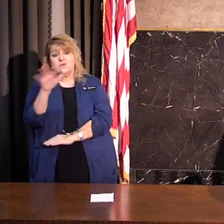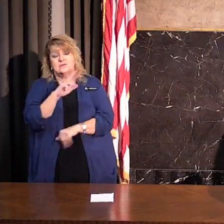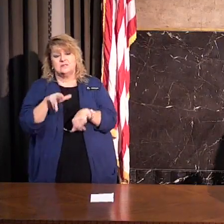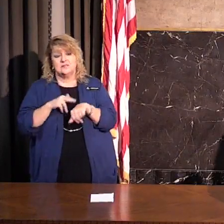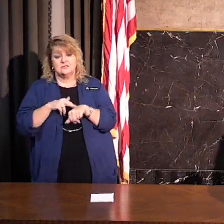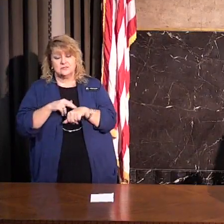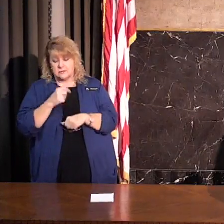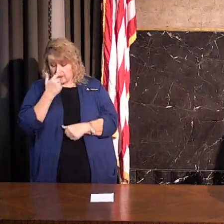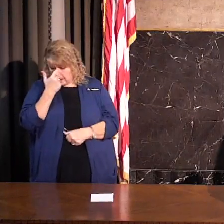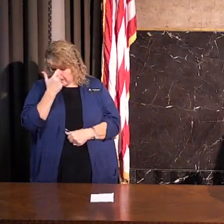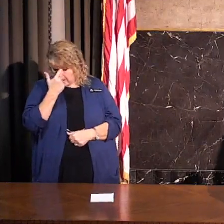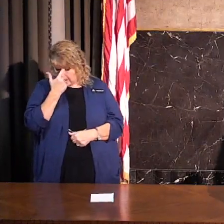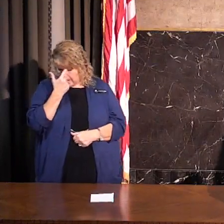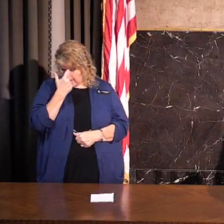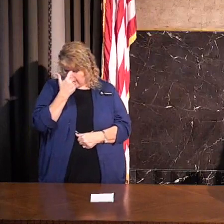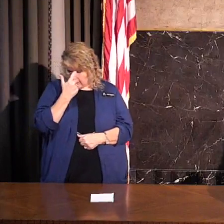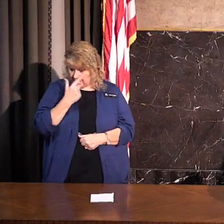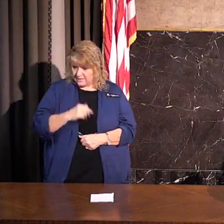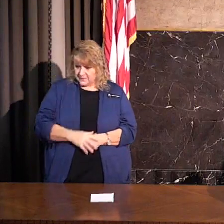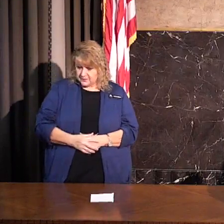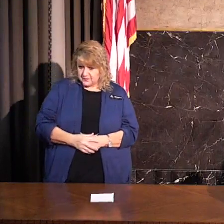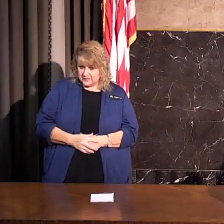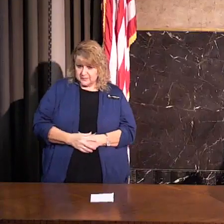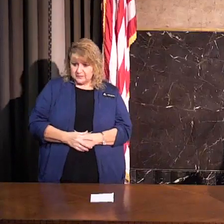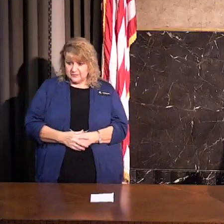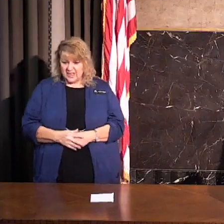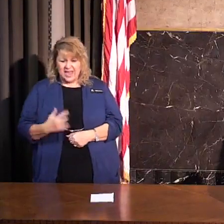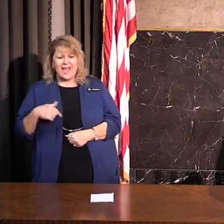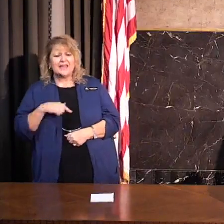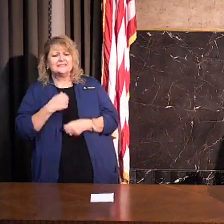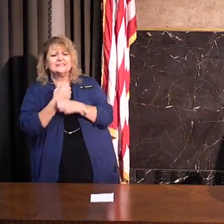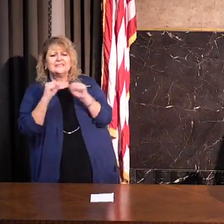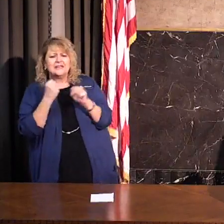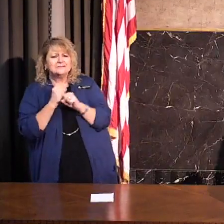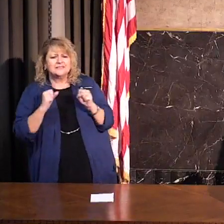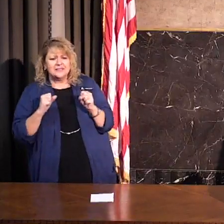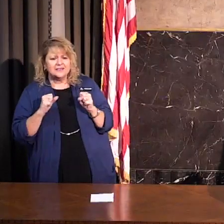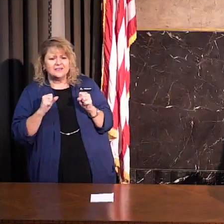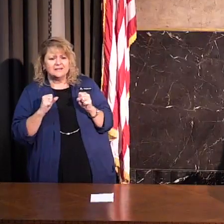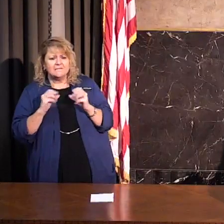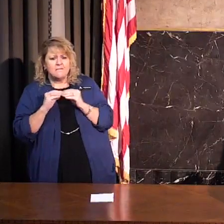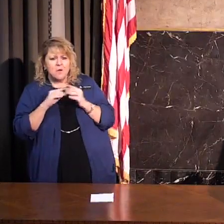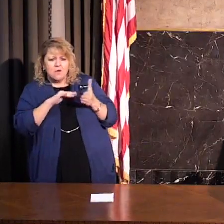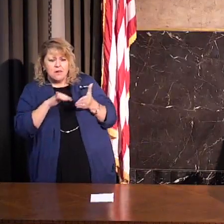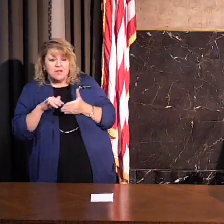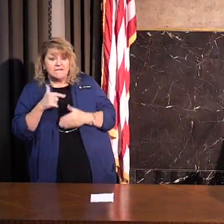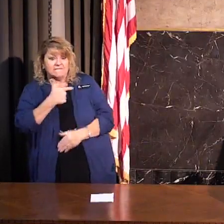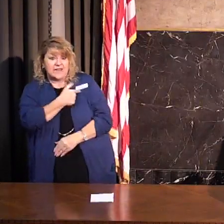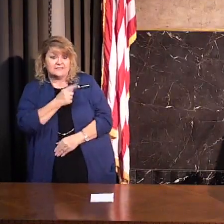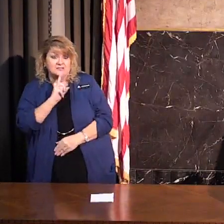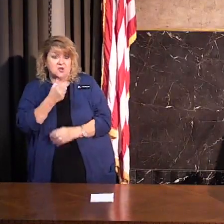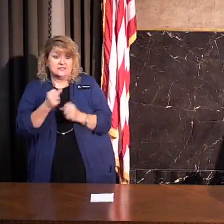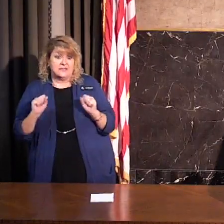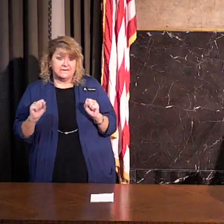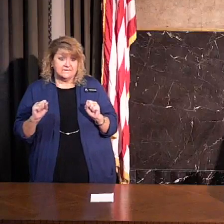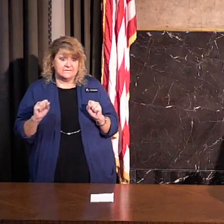and we've never had as us to safety monitoring appts that we have right now. Um these